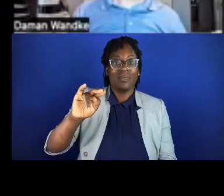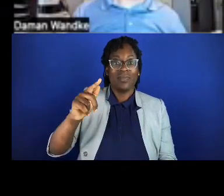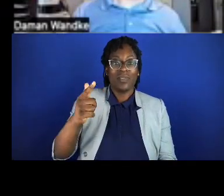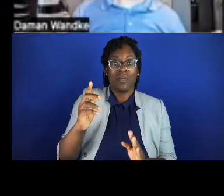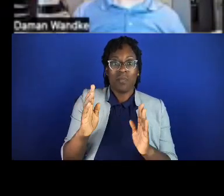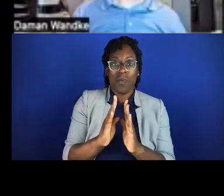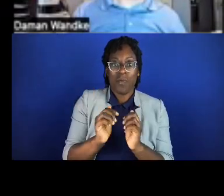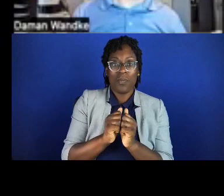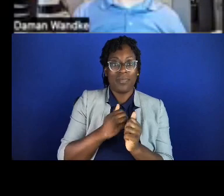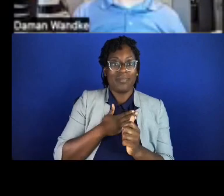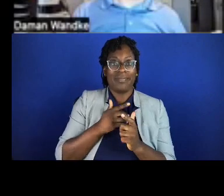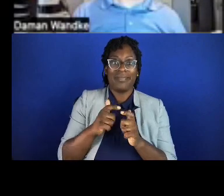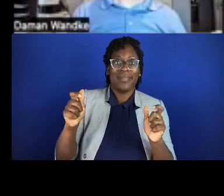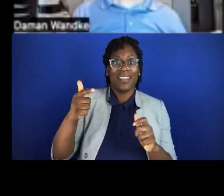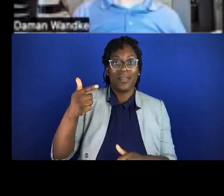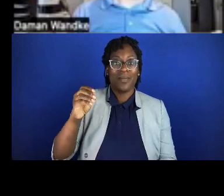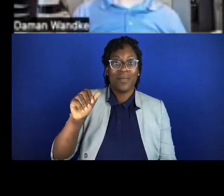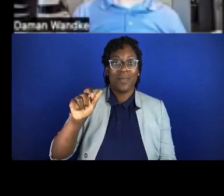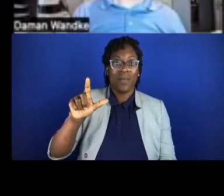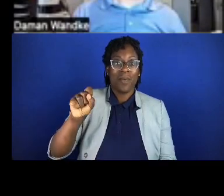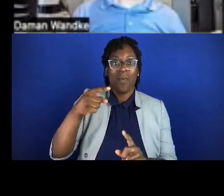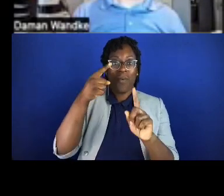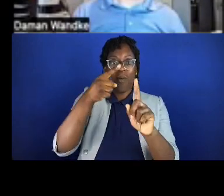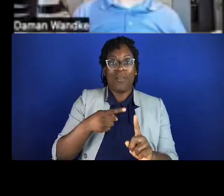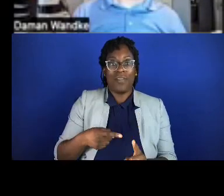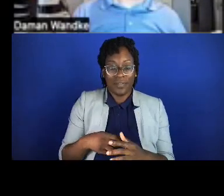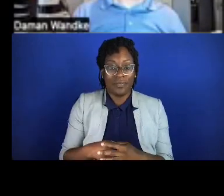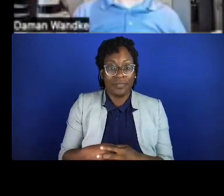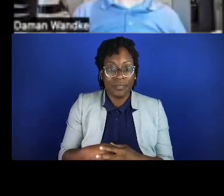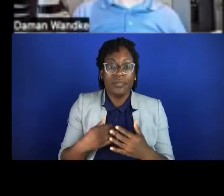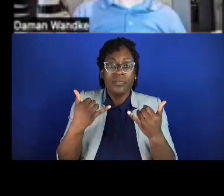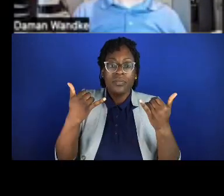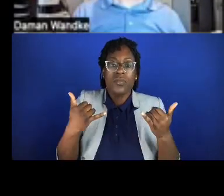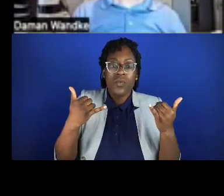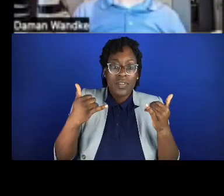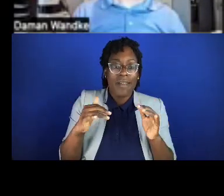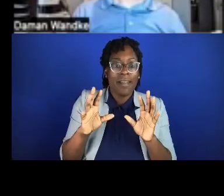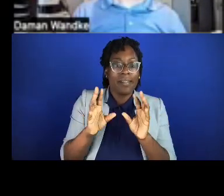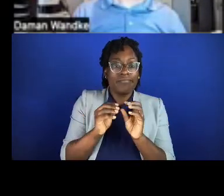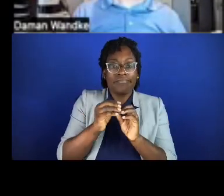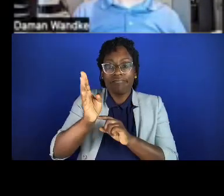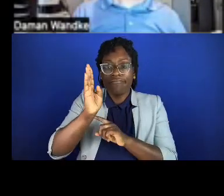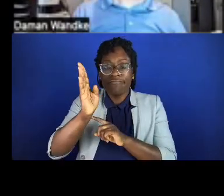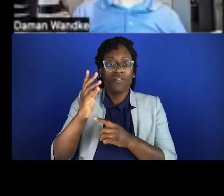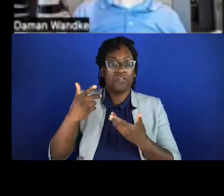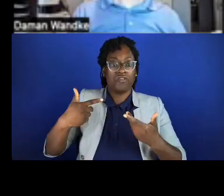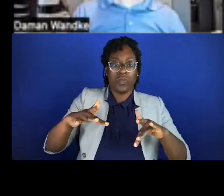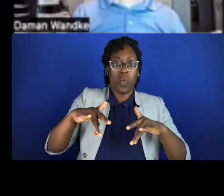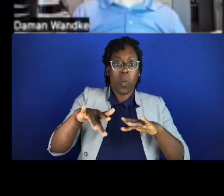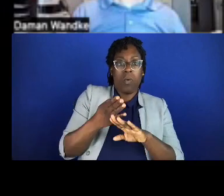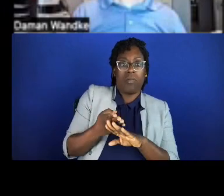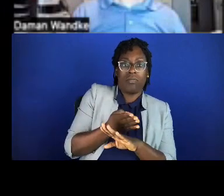titled Starting Small with My Goals Today’s presentation has been pre-recorded